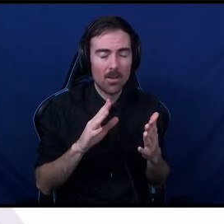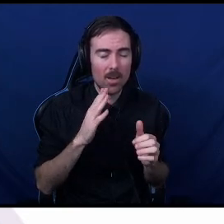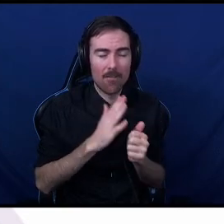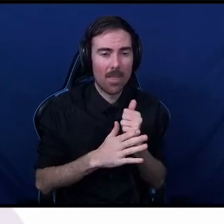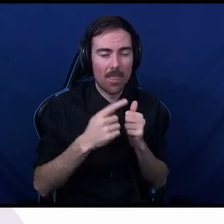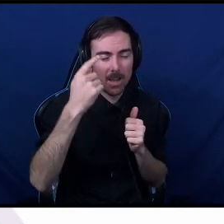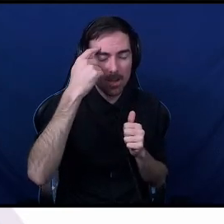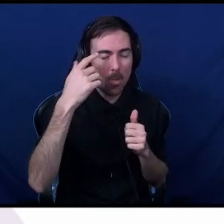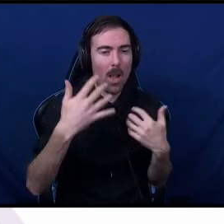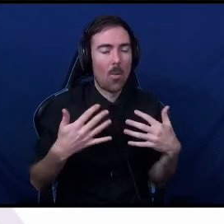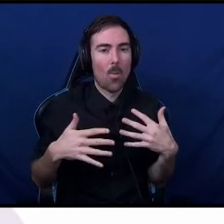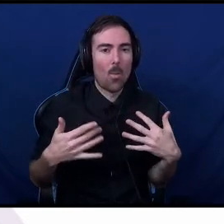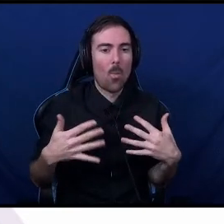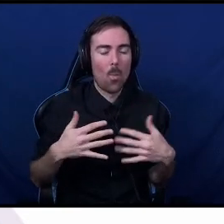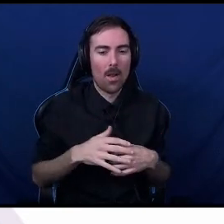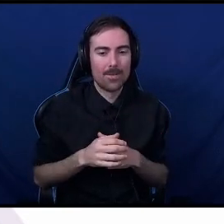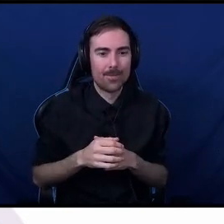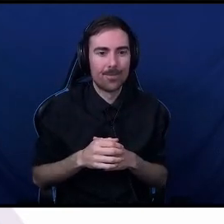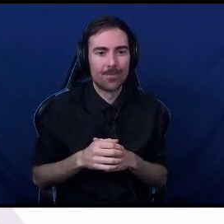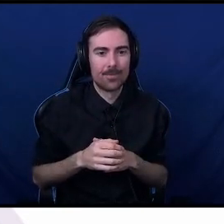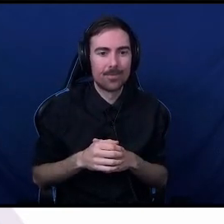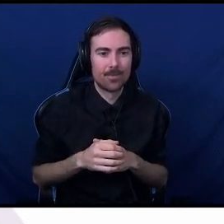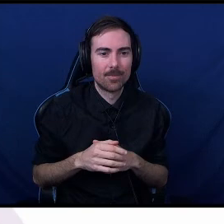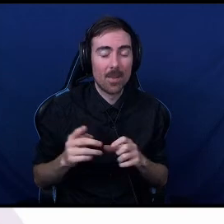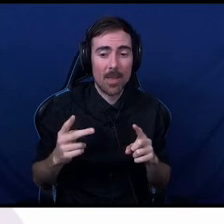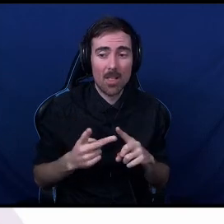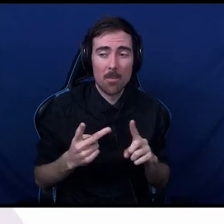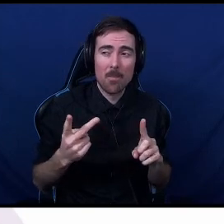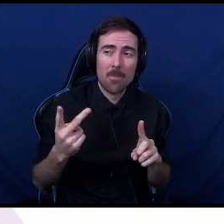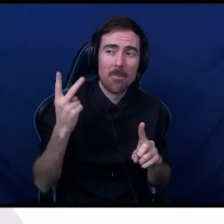back at even the few months of the year where we've got different types of